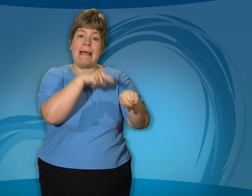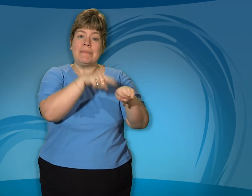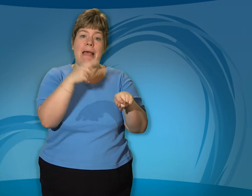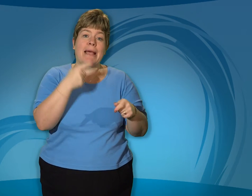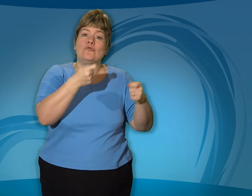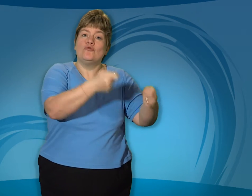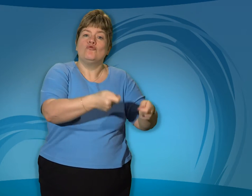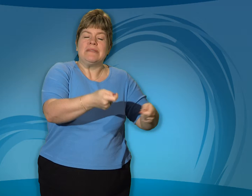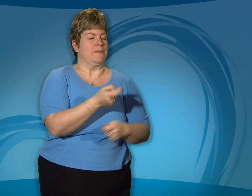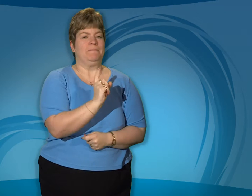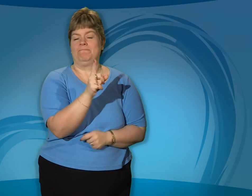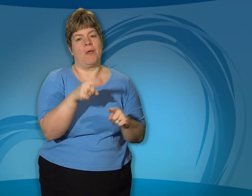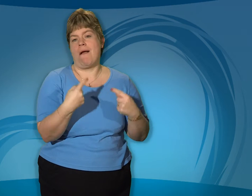be undertaken at that time;